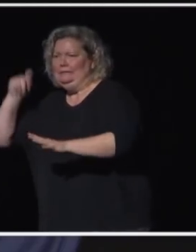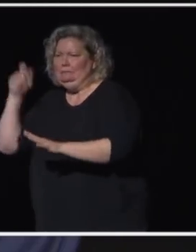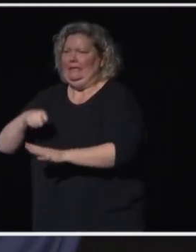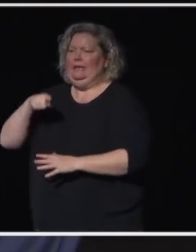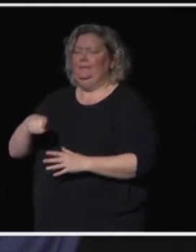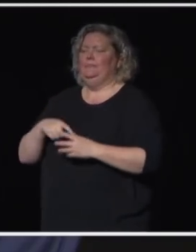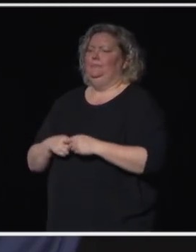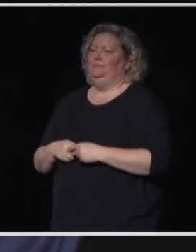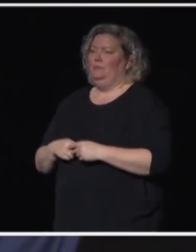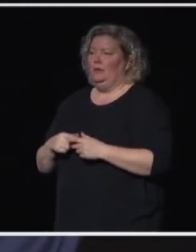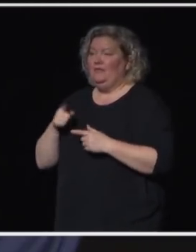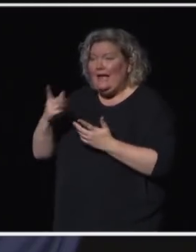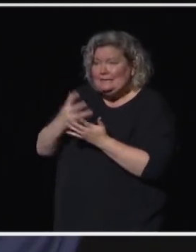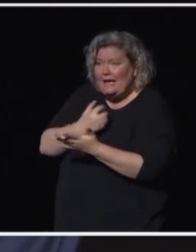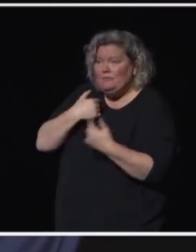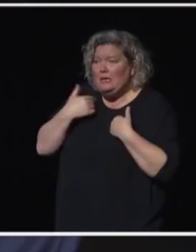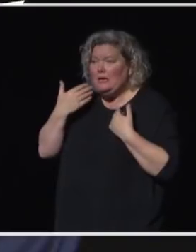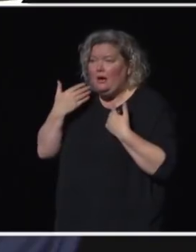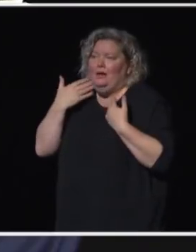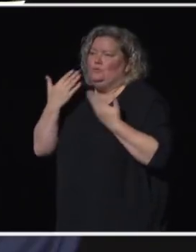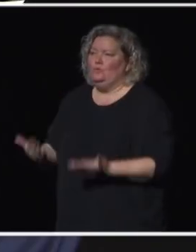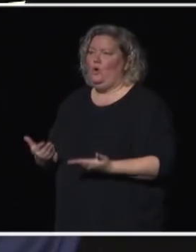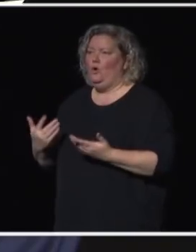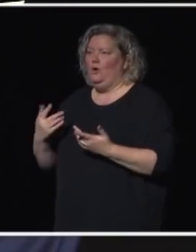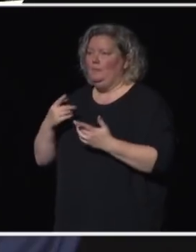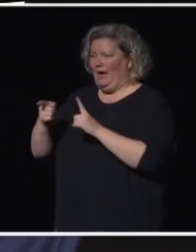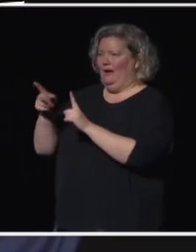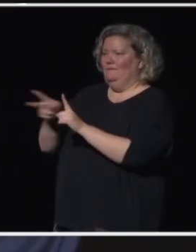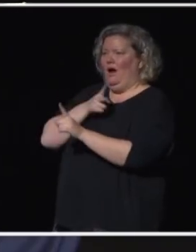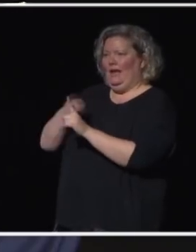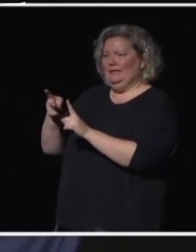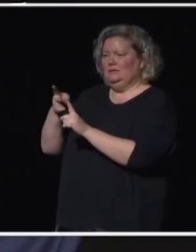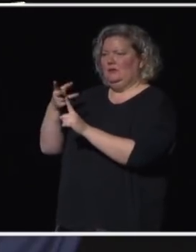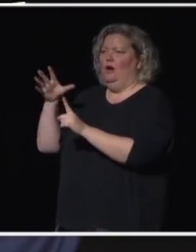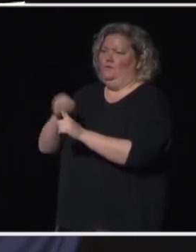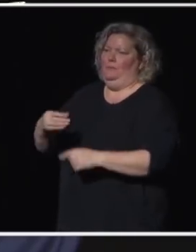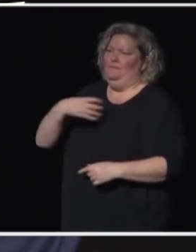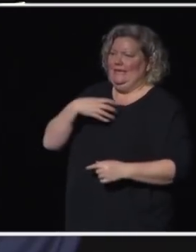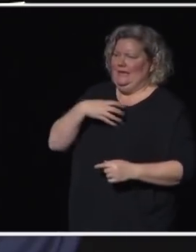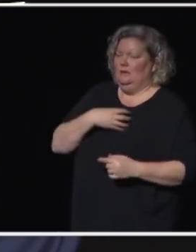All I know is the violence rose from the fear like smoke from a fire and I cannot say whether that violence,